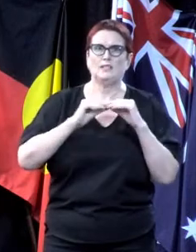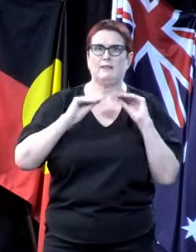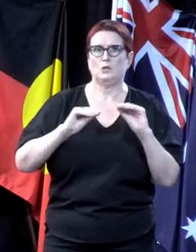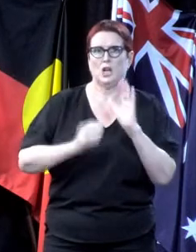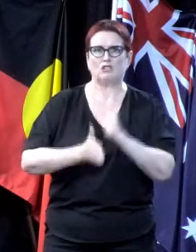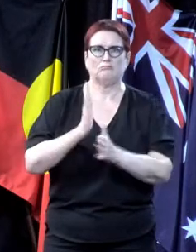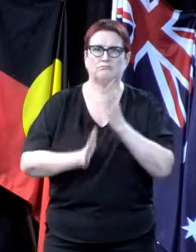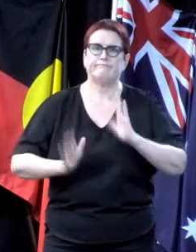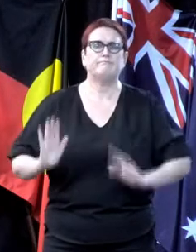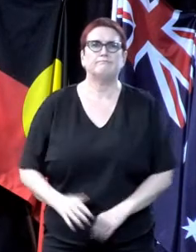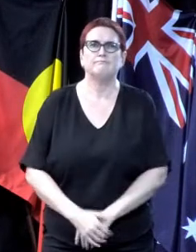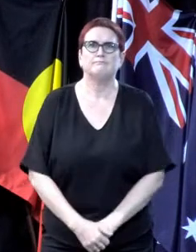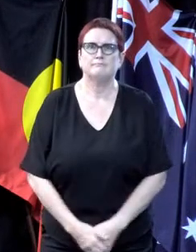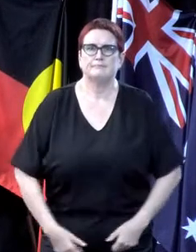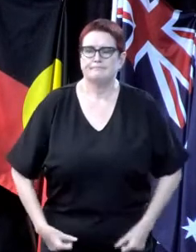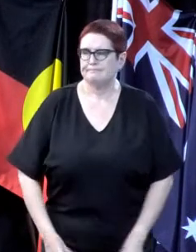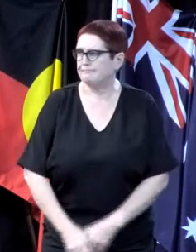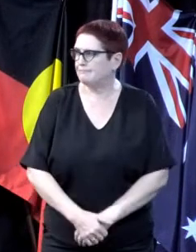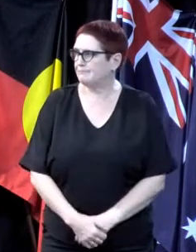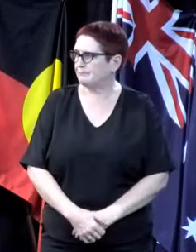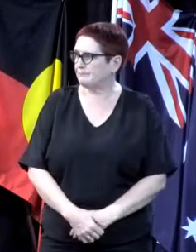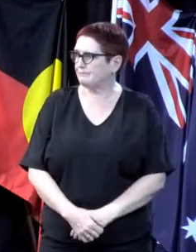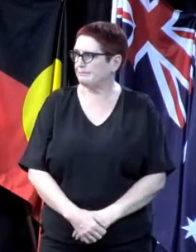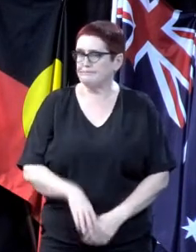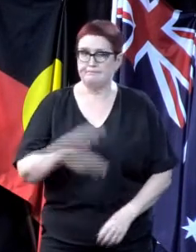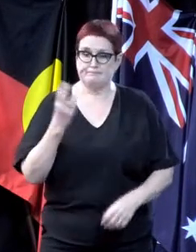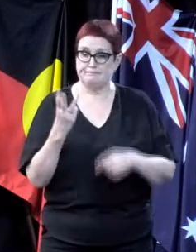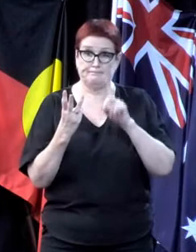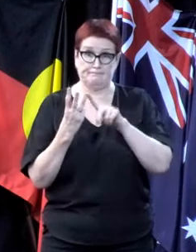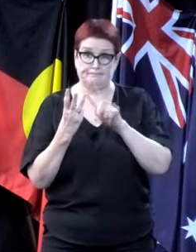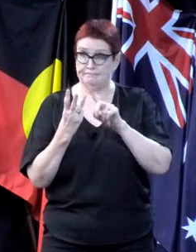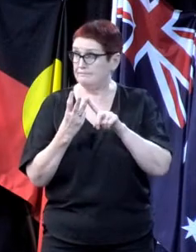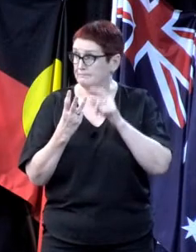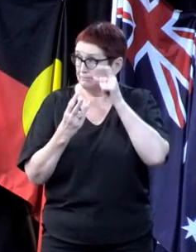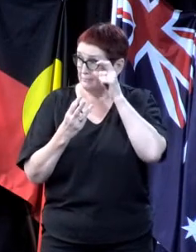Thank you, Ms Morris. Ms Kauppila. I would like to see several things to come